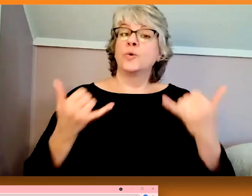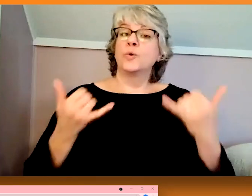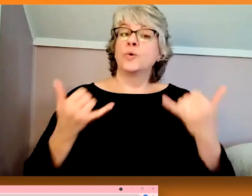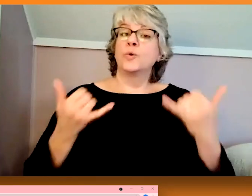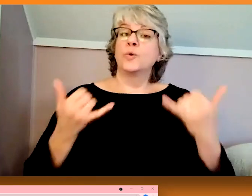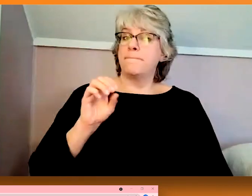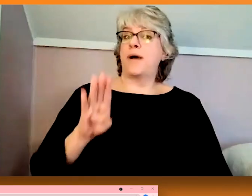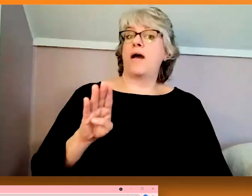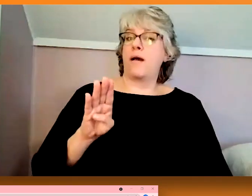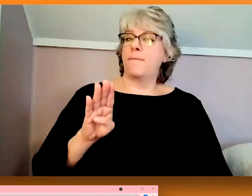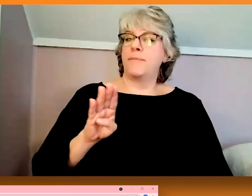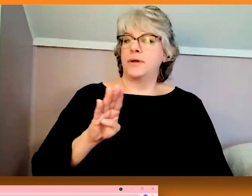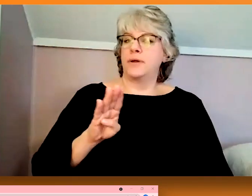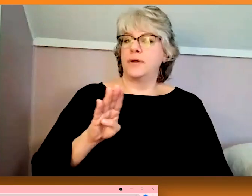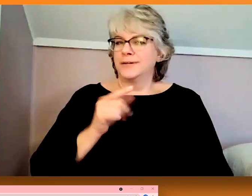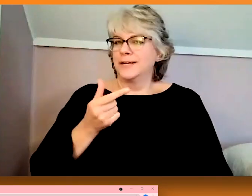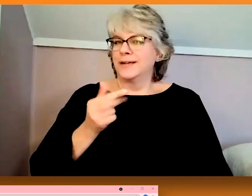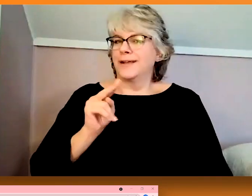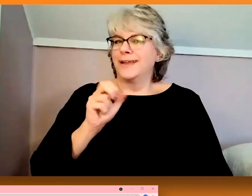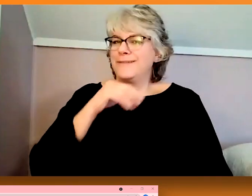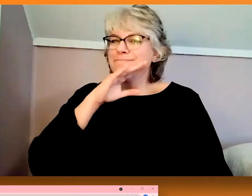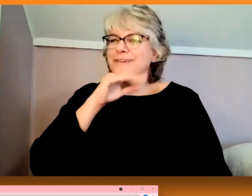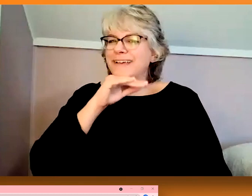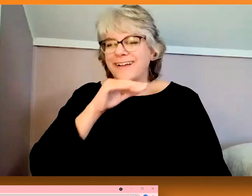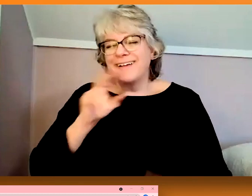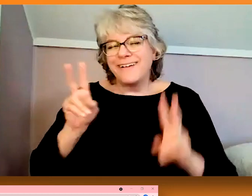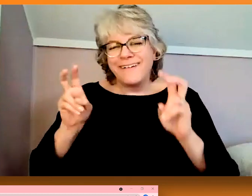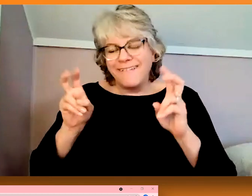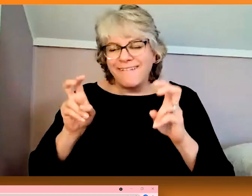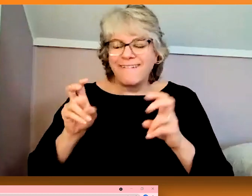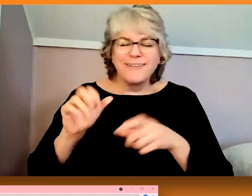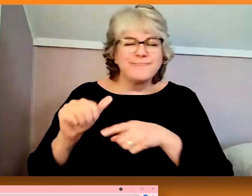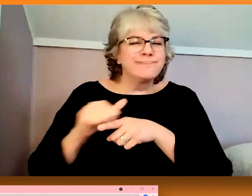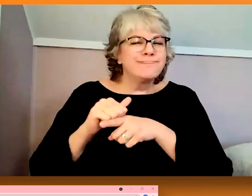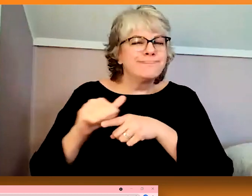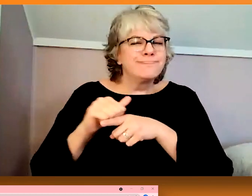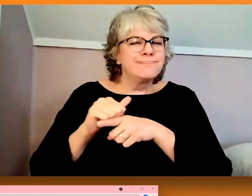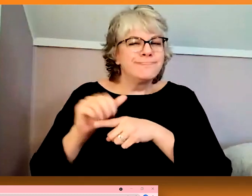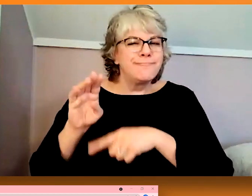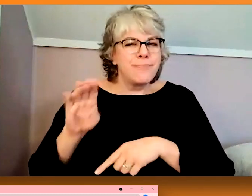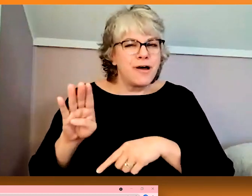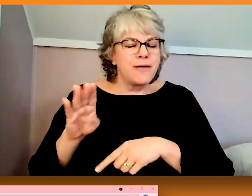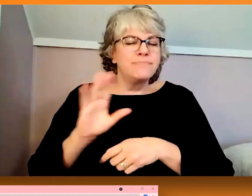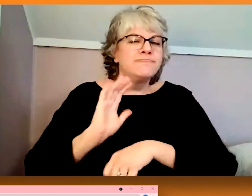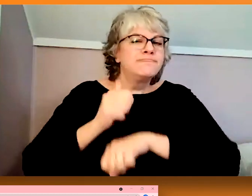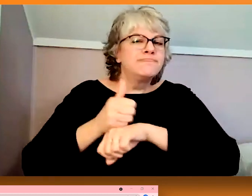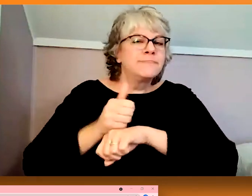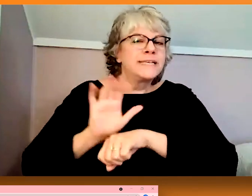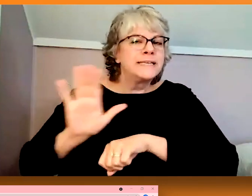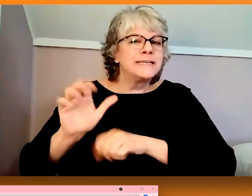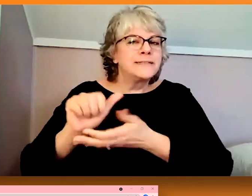and create his account. So first-- when you first come to this screen, you want to create an account...